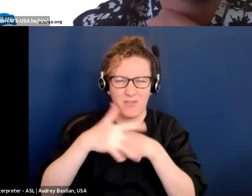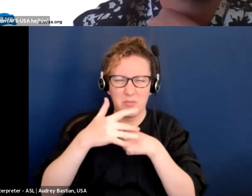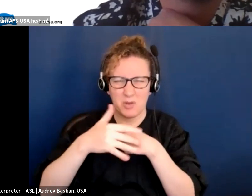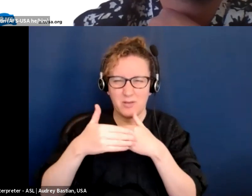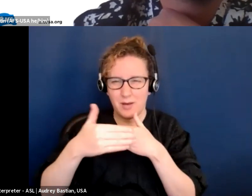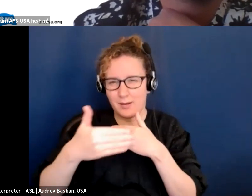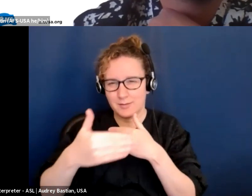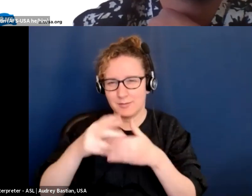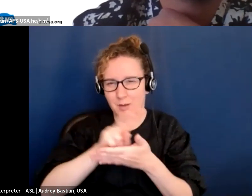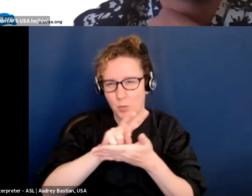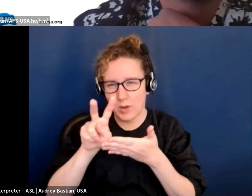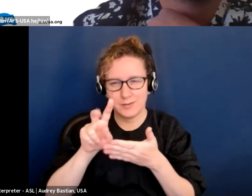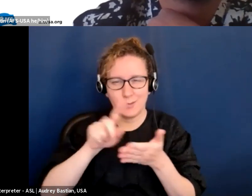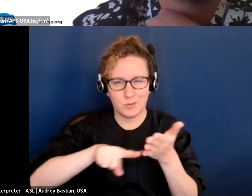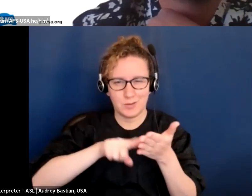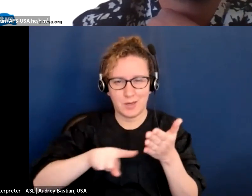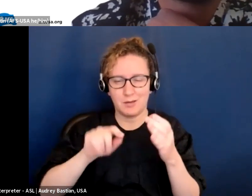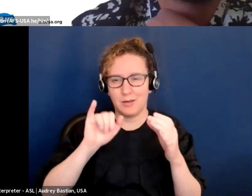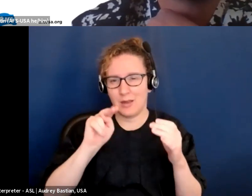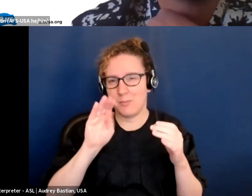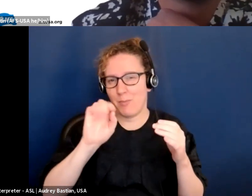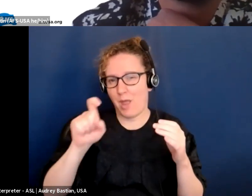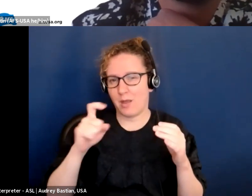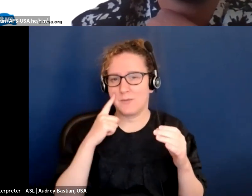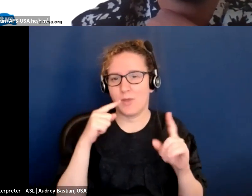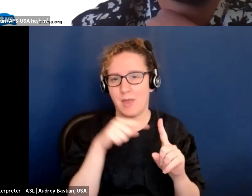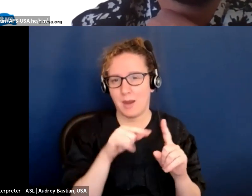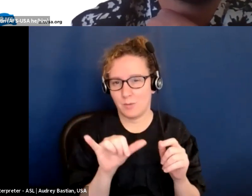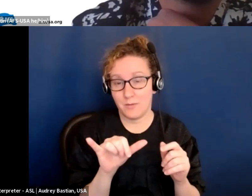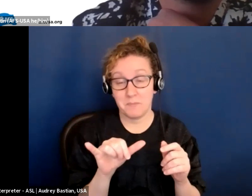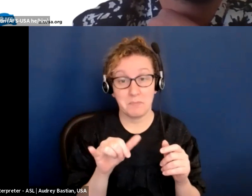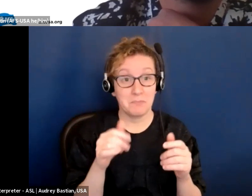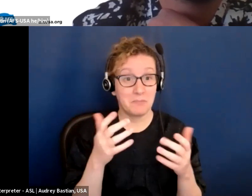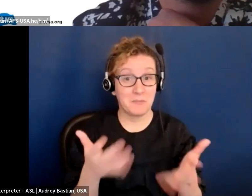Keep checking your inbox for that as well. With that, everyone have a great weekend and